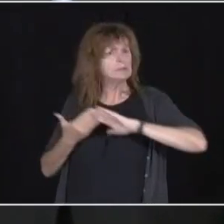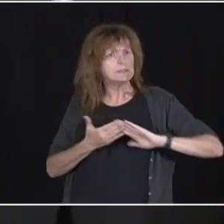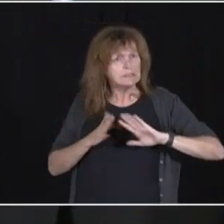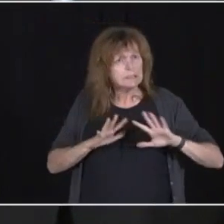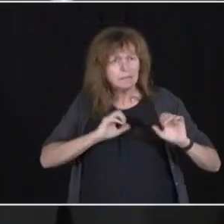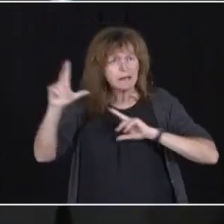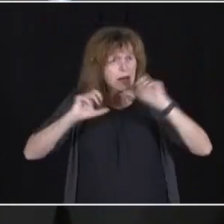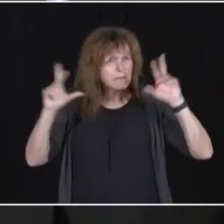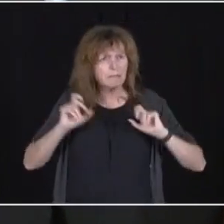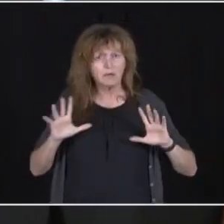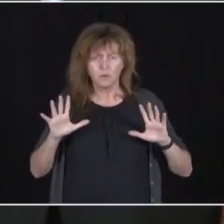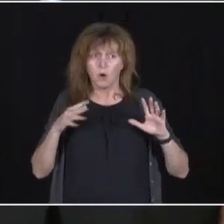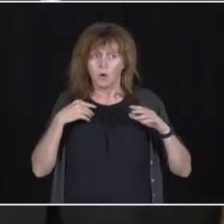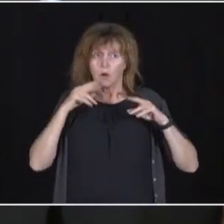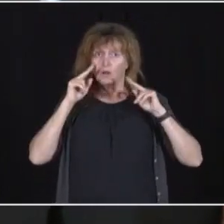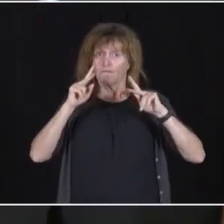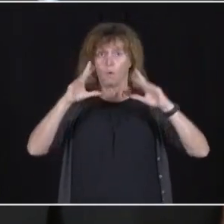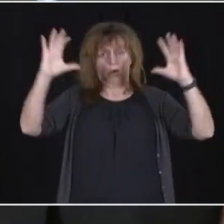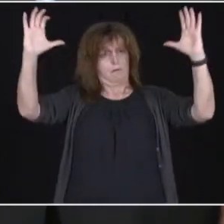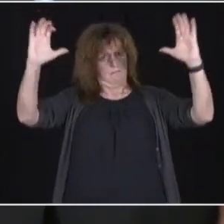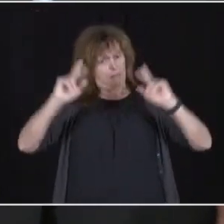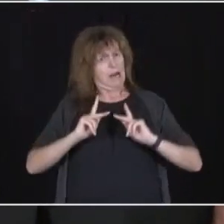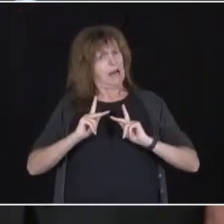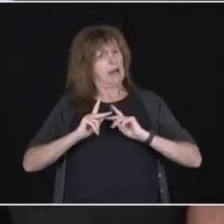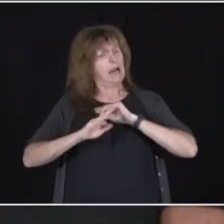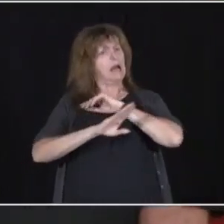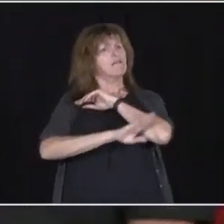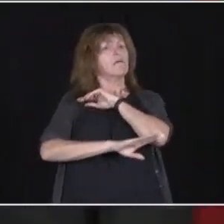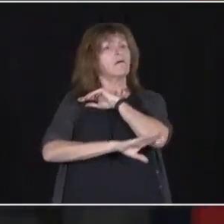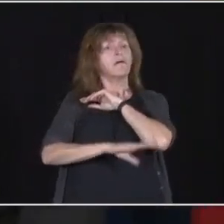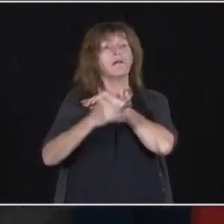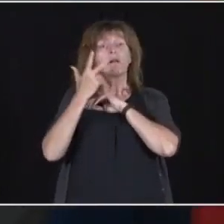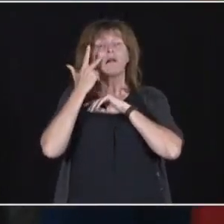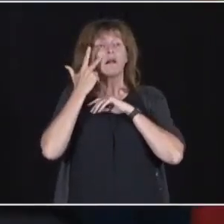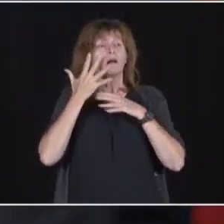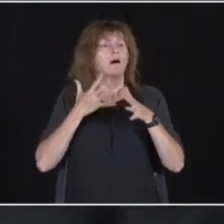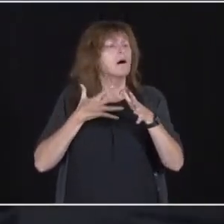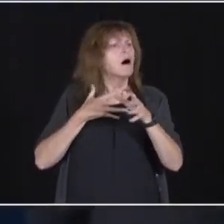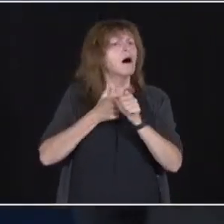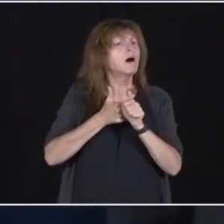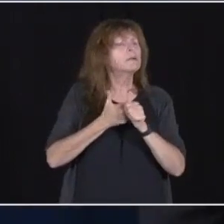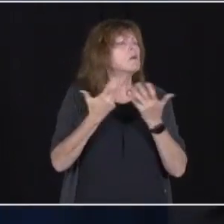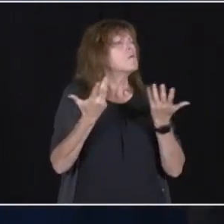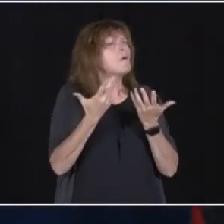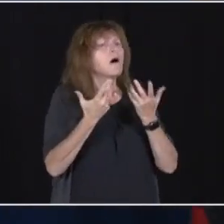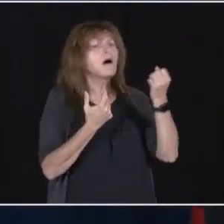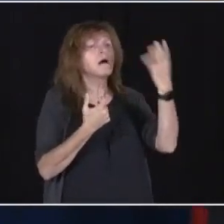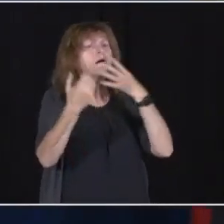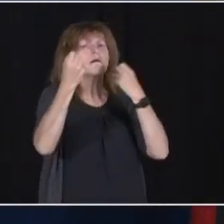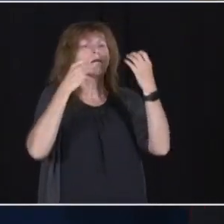And as always, we look forward to the return of Parliament and hearing what all members of aspect have heard over the summer. Thanks.